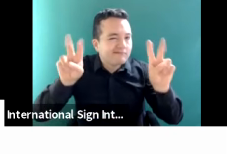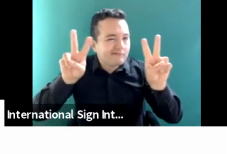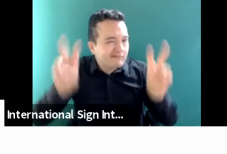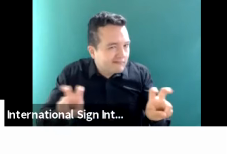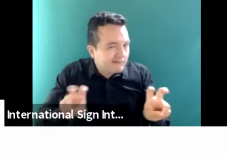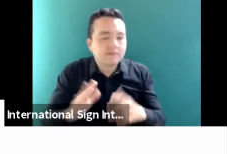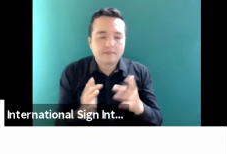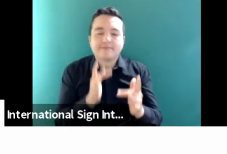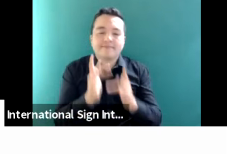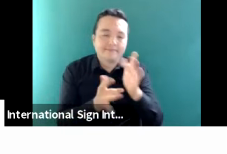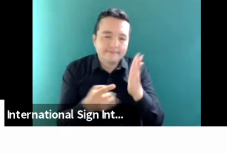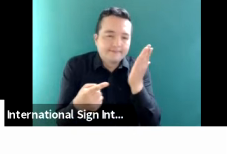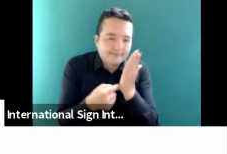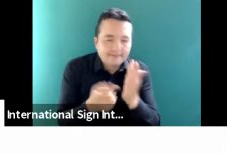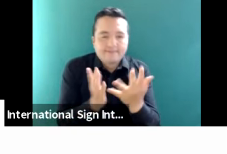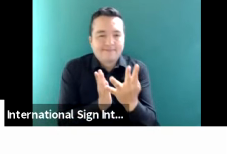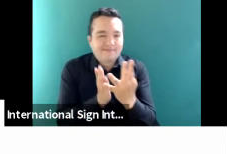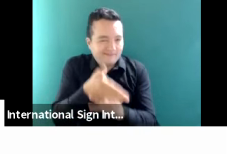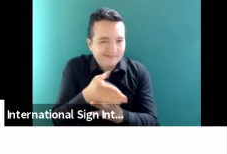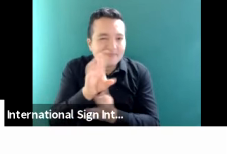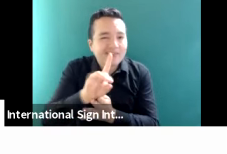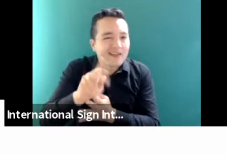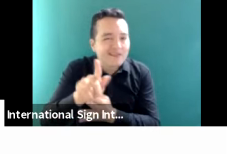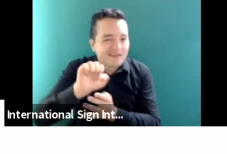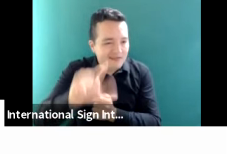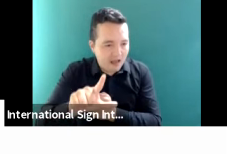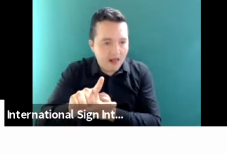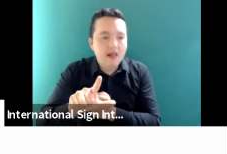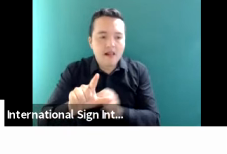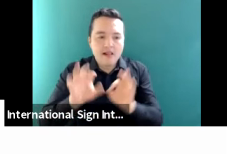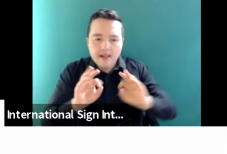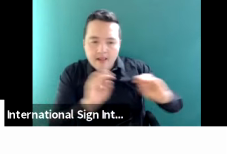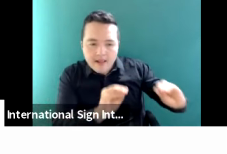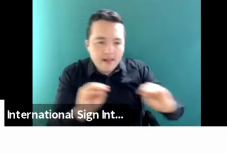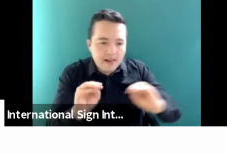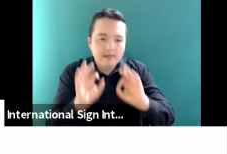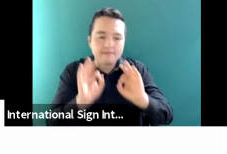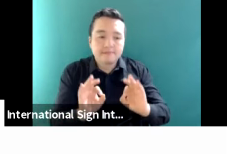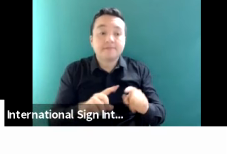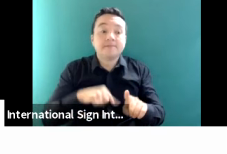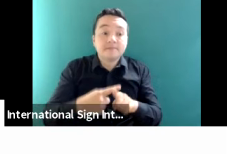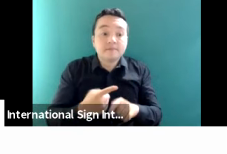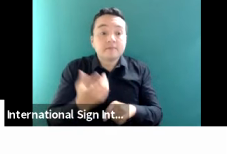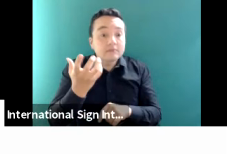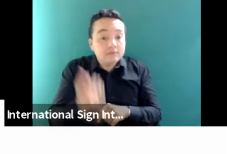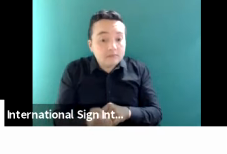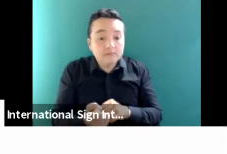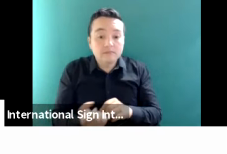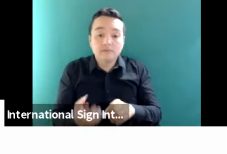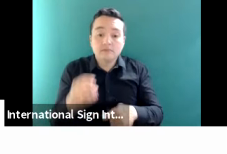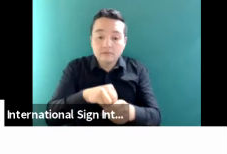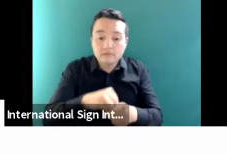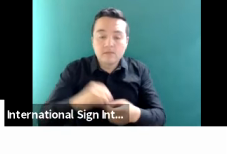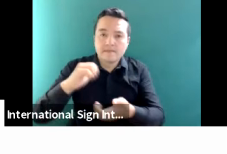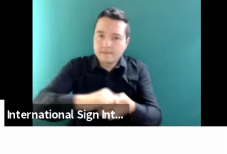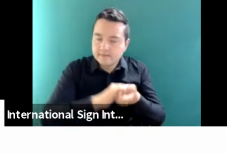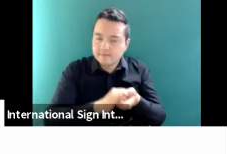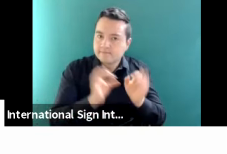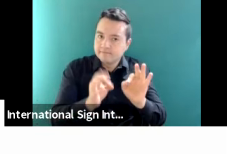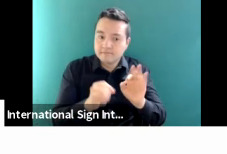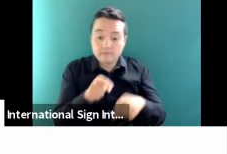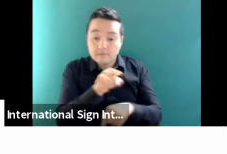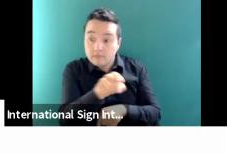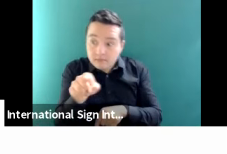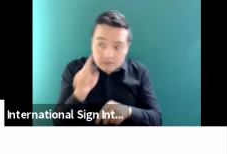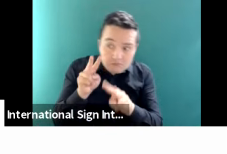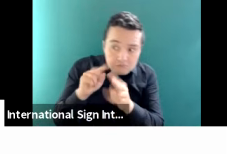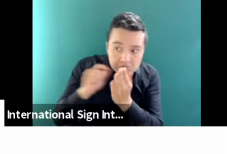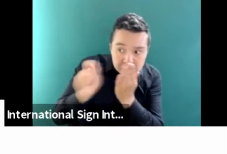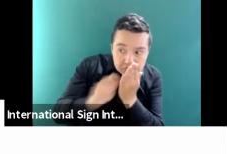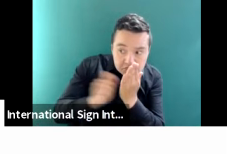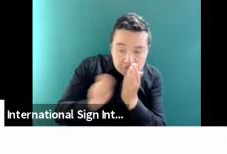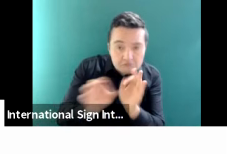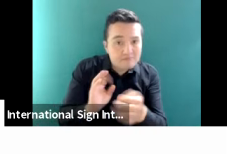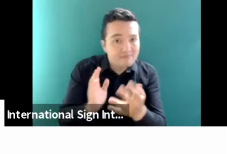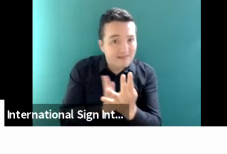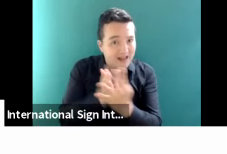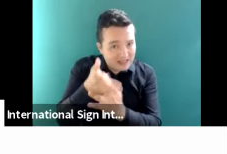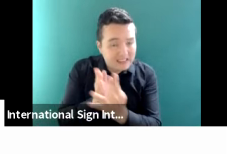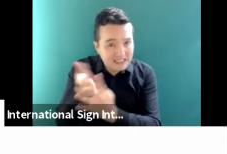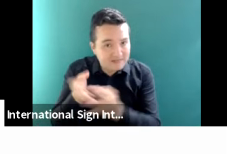Second opportunity is the promotion of the training and certification of professionals in digital accessibility.